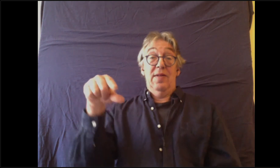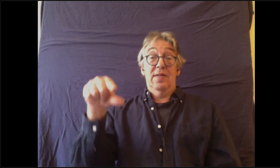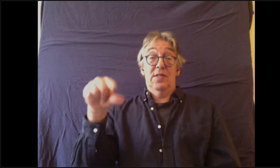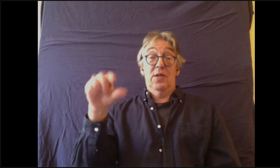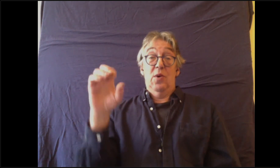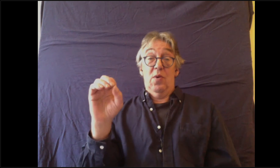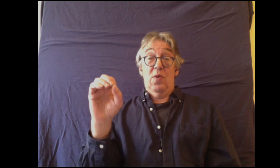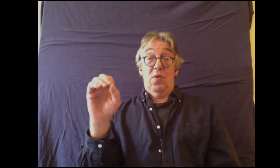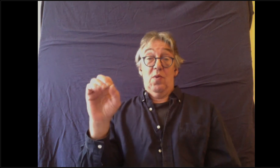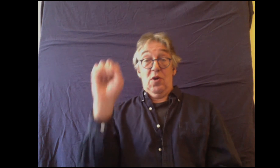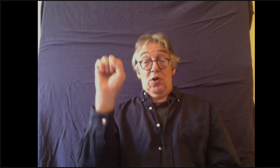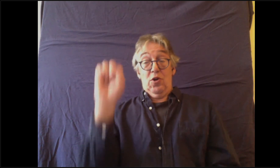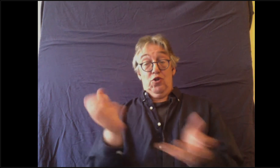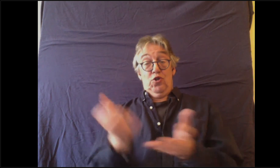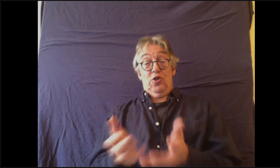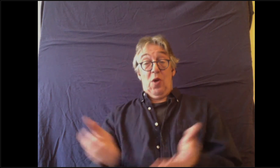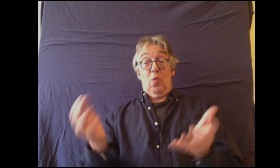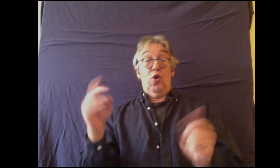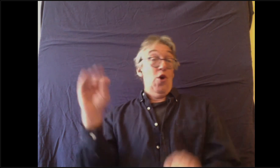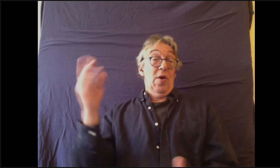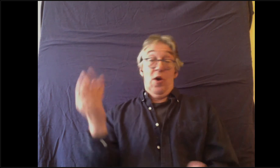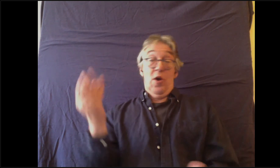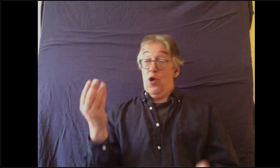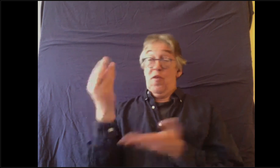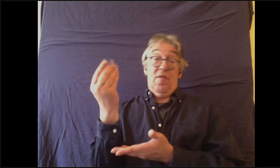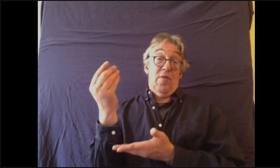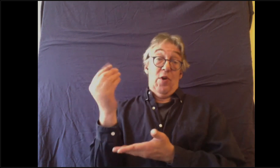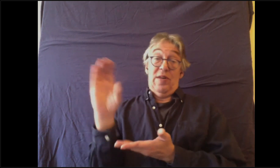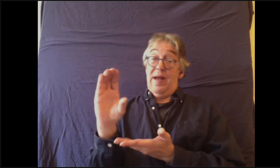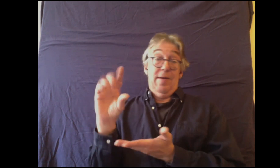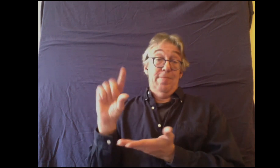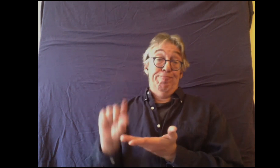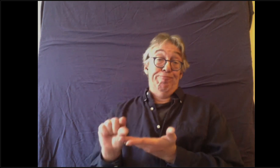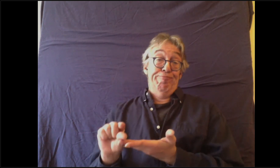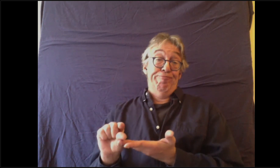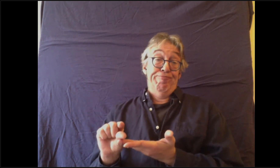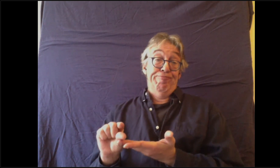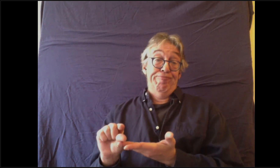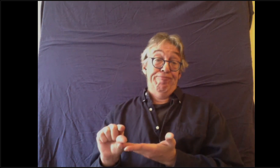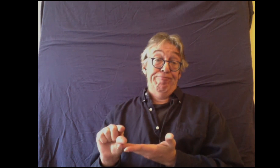There is little funding available, maybe weak organizational structures